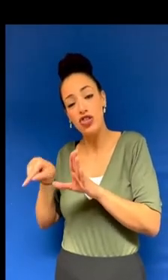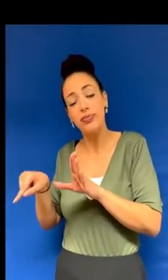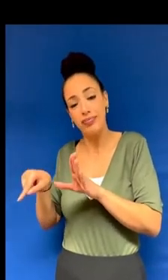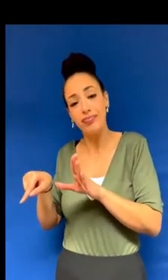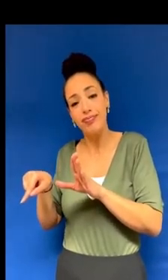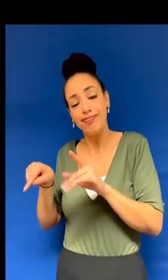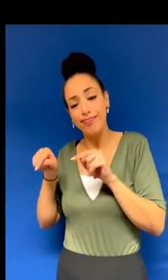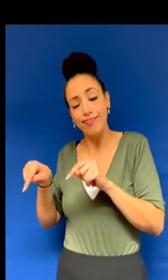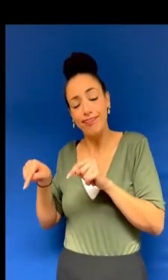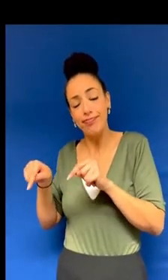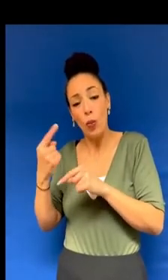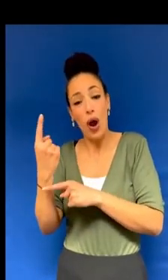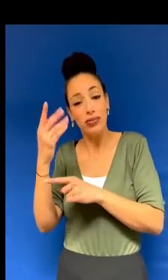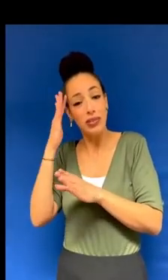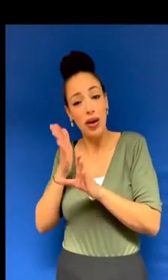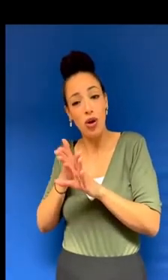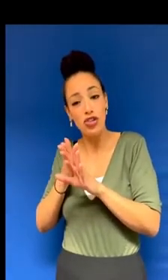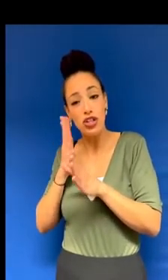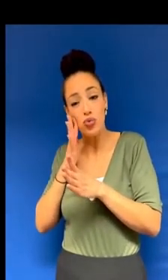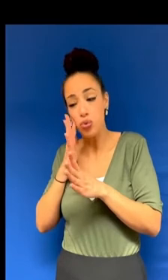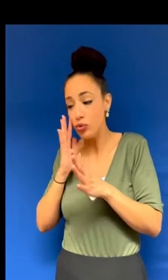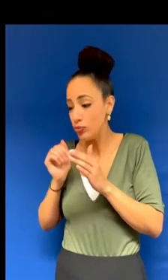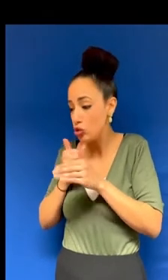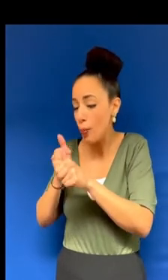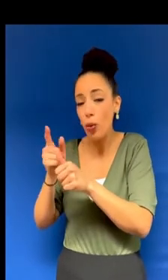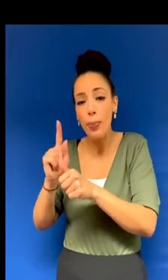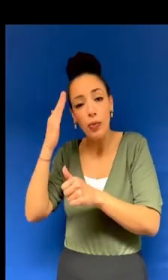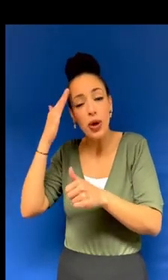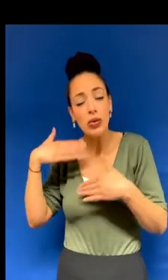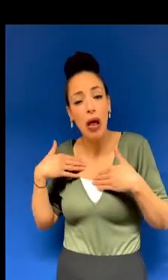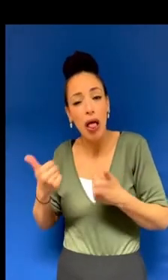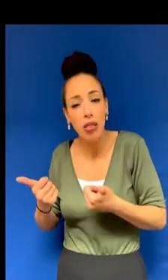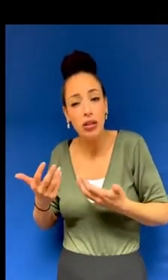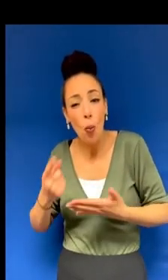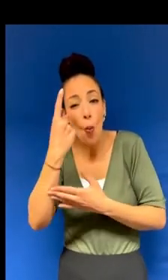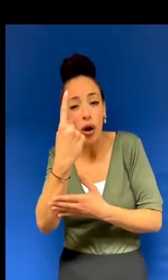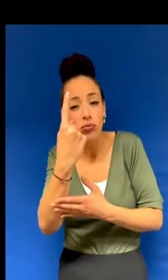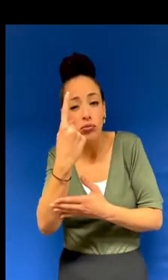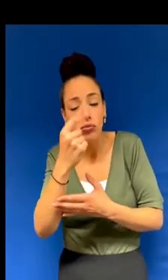The emergency department at Newham had one psychologist to look at staff wellbeing.